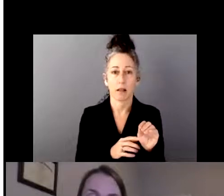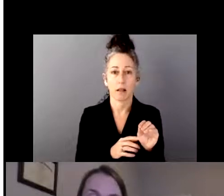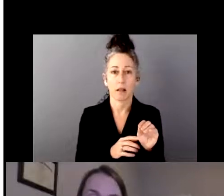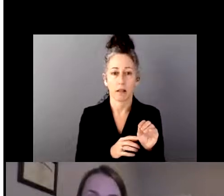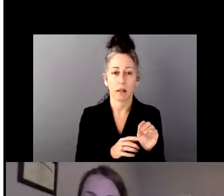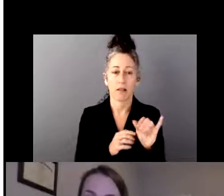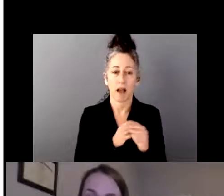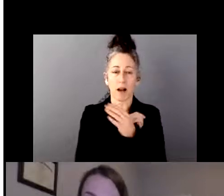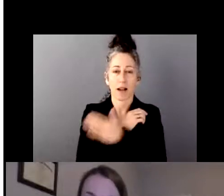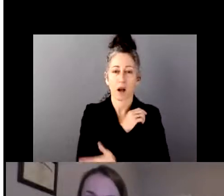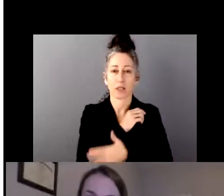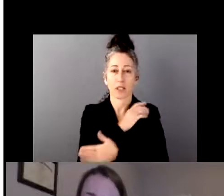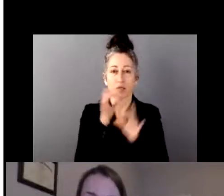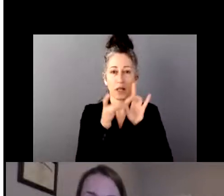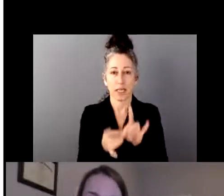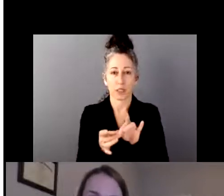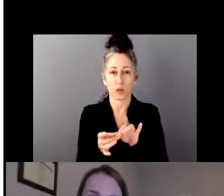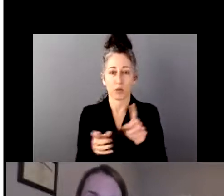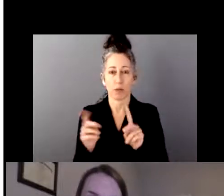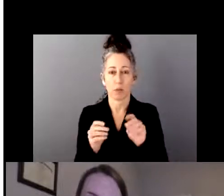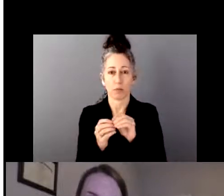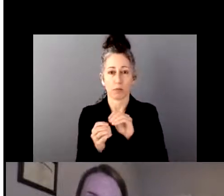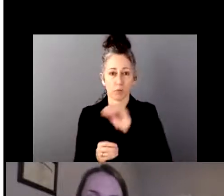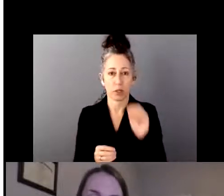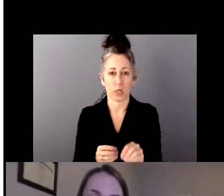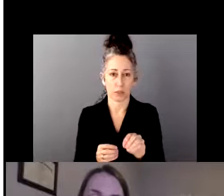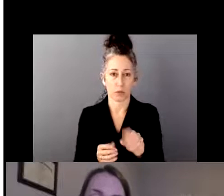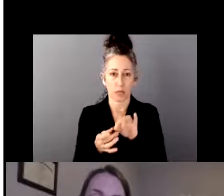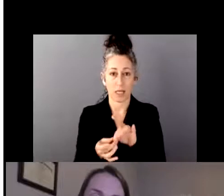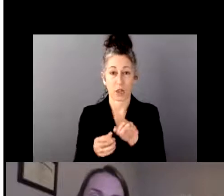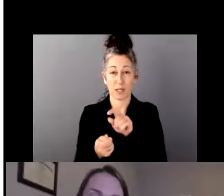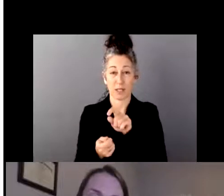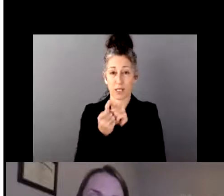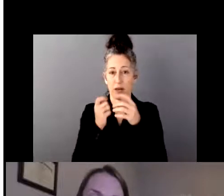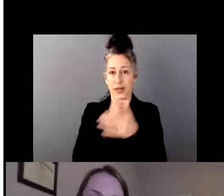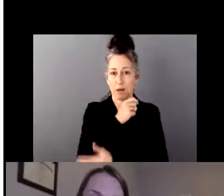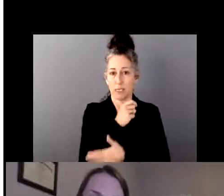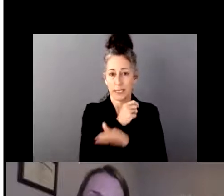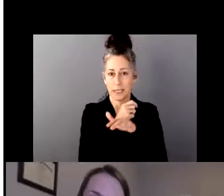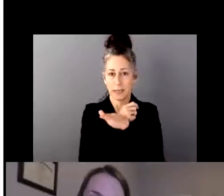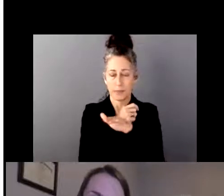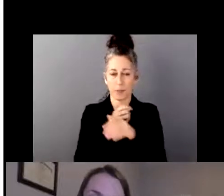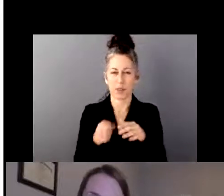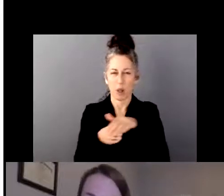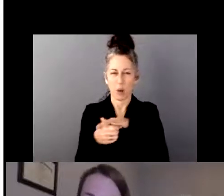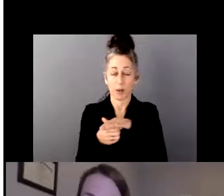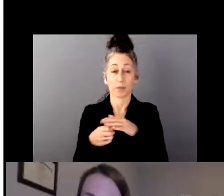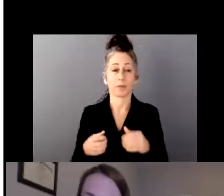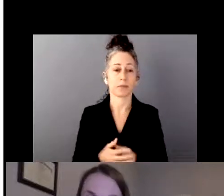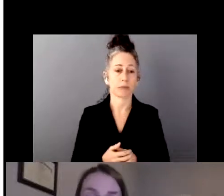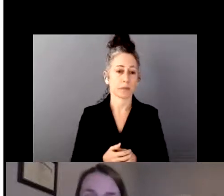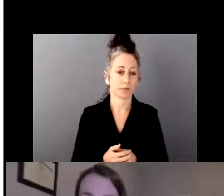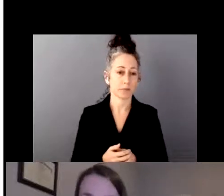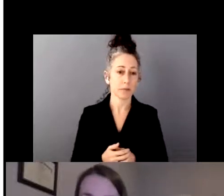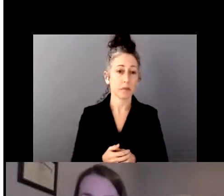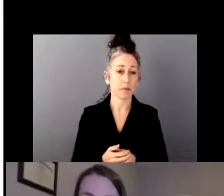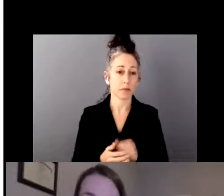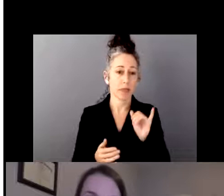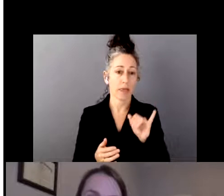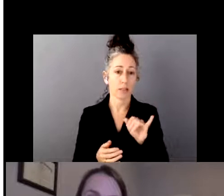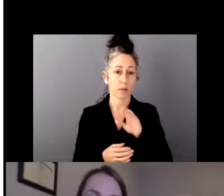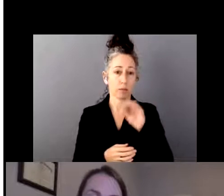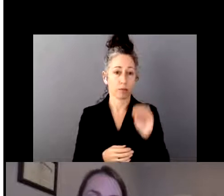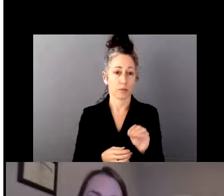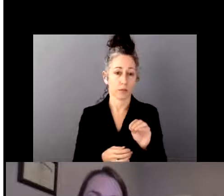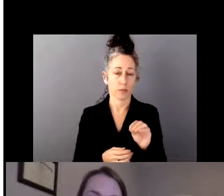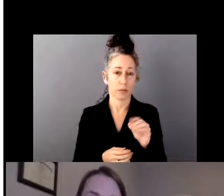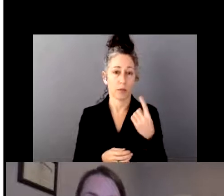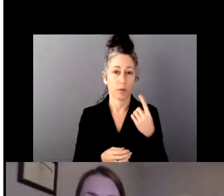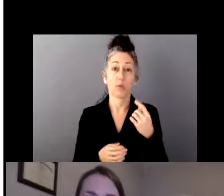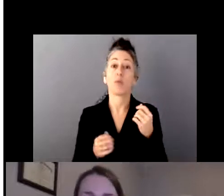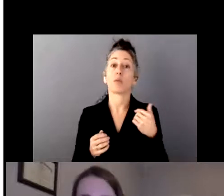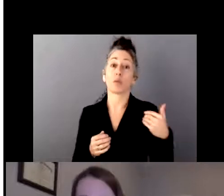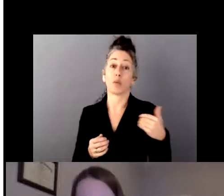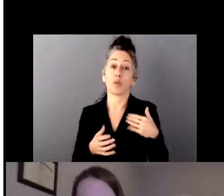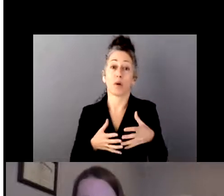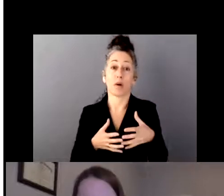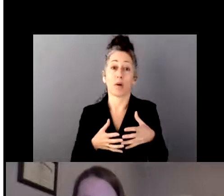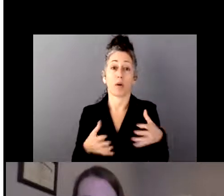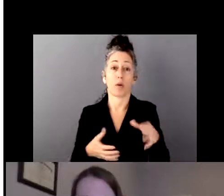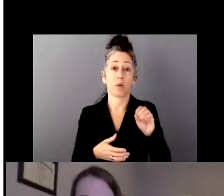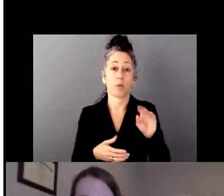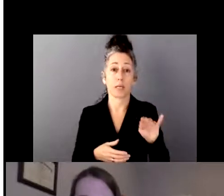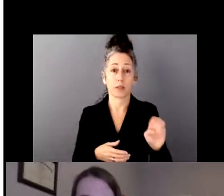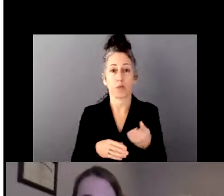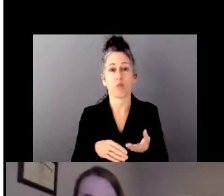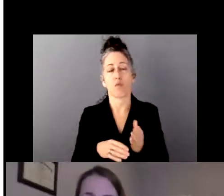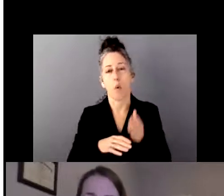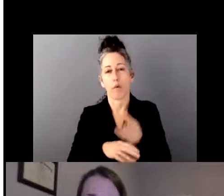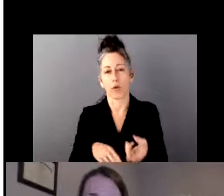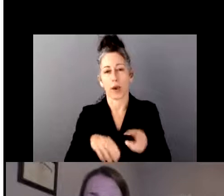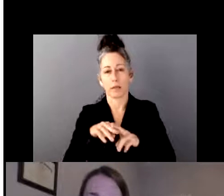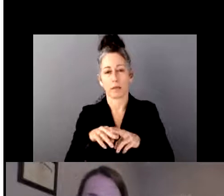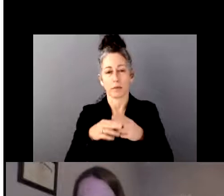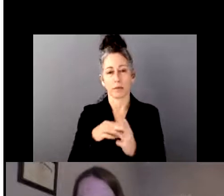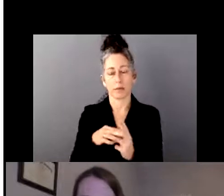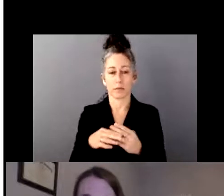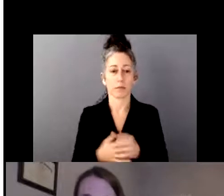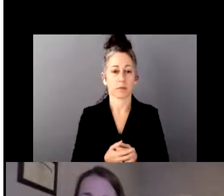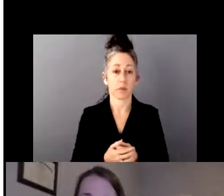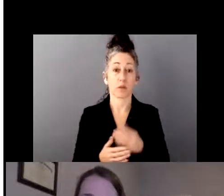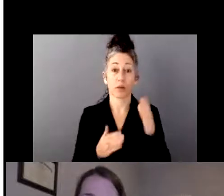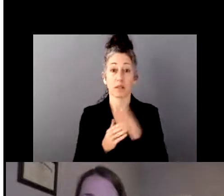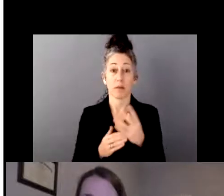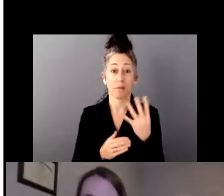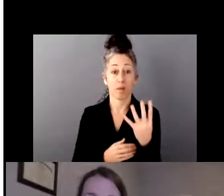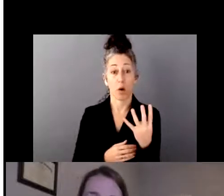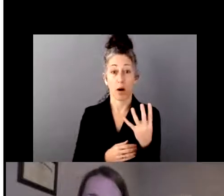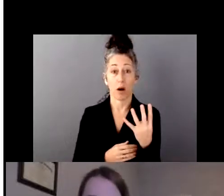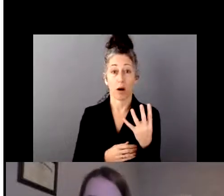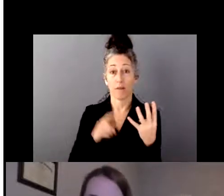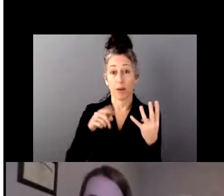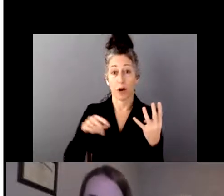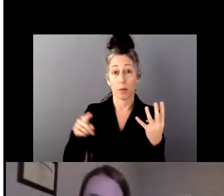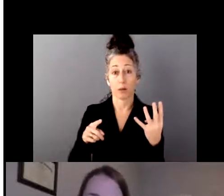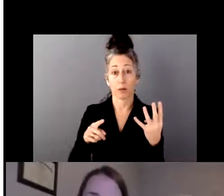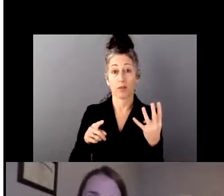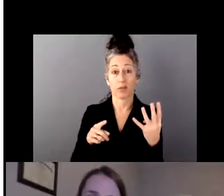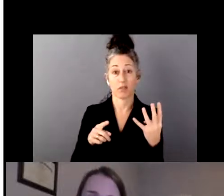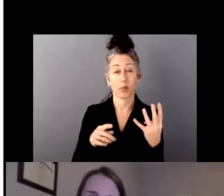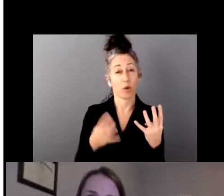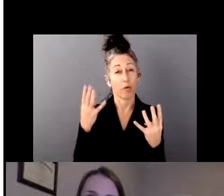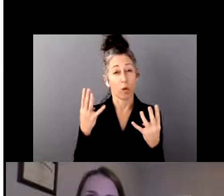that the county is in terms of the percentage of people with disabilities in that county. And then this is the percentage of people with obesity in a given county. So, it was pretty interesting that those two came out as sort of top variables and the top four out of 66